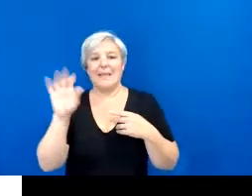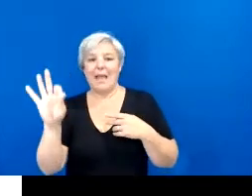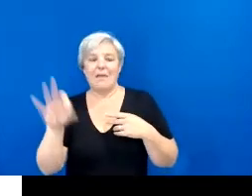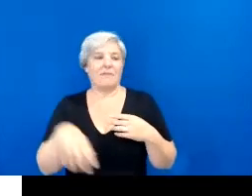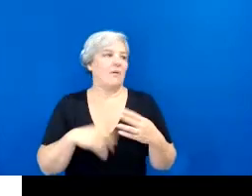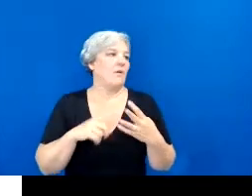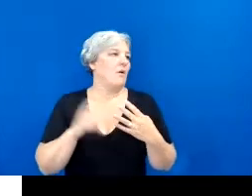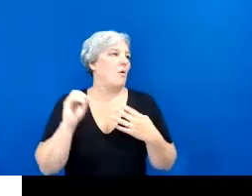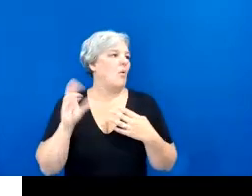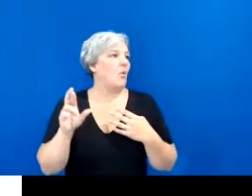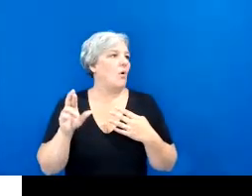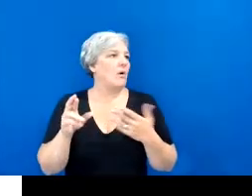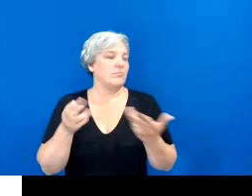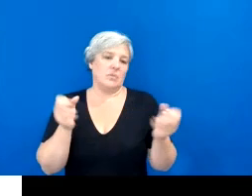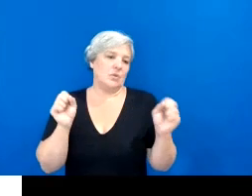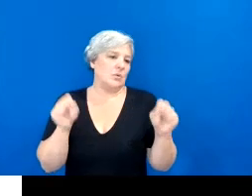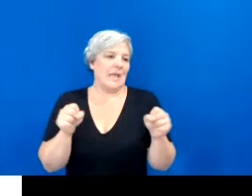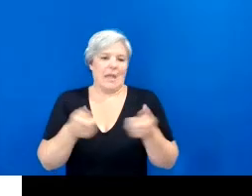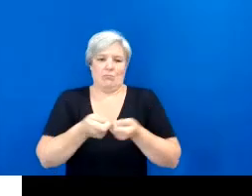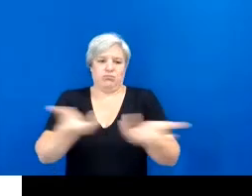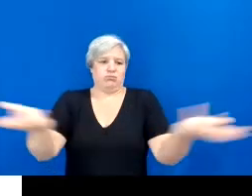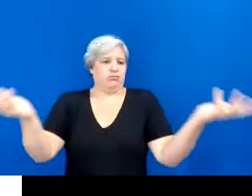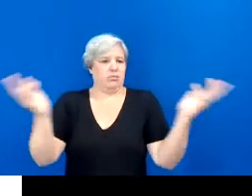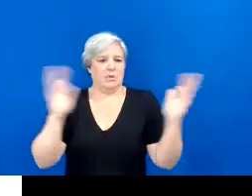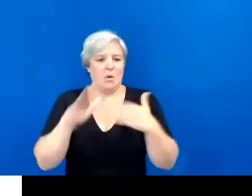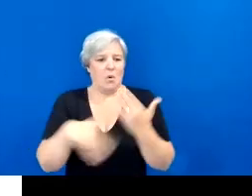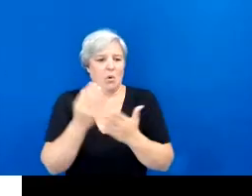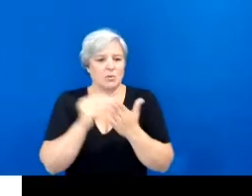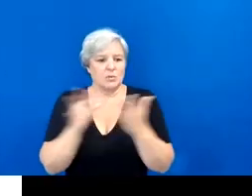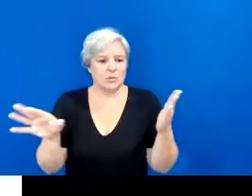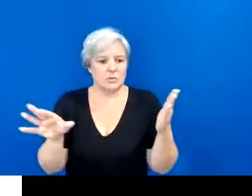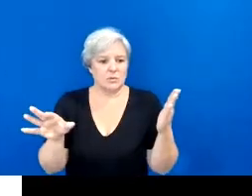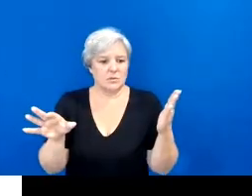or you're able to give it to every student in your class or one at a time.